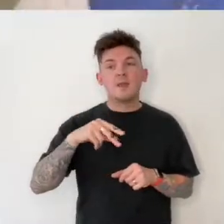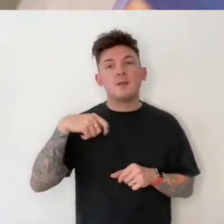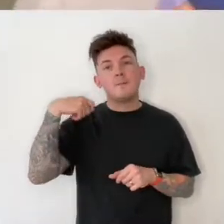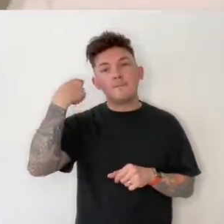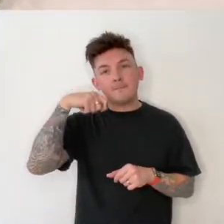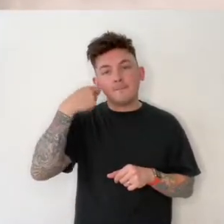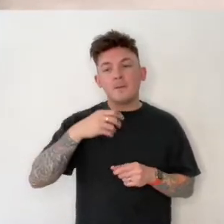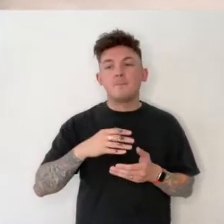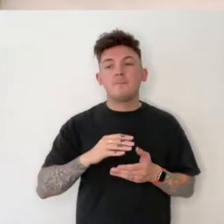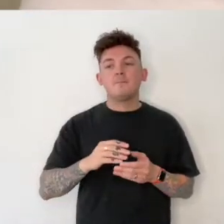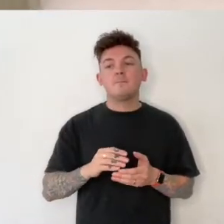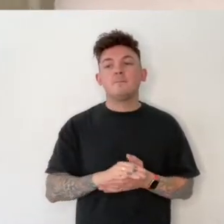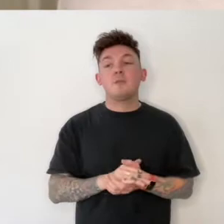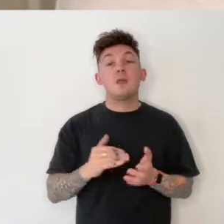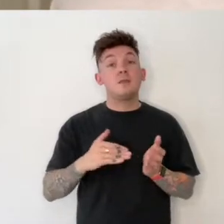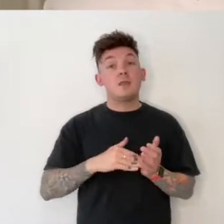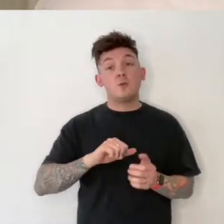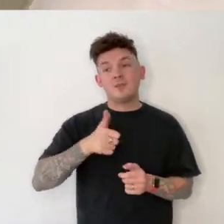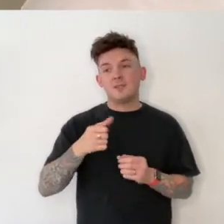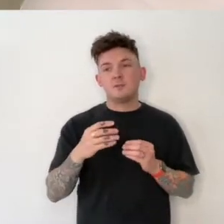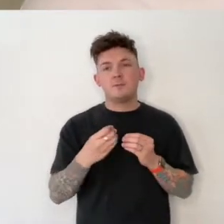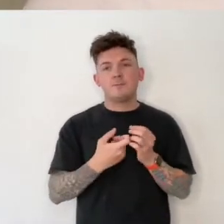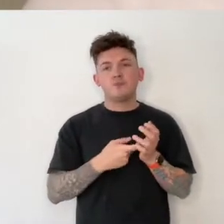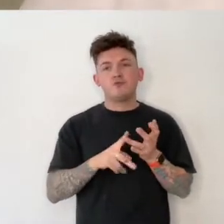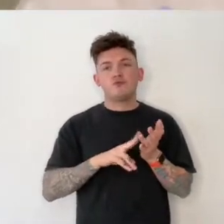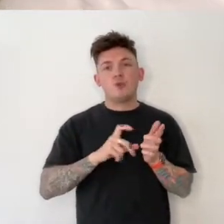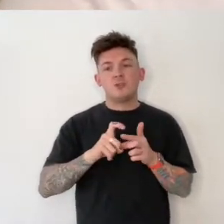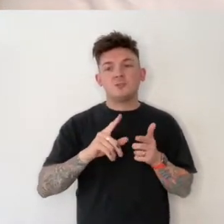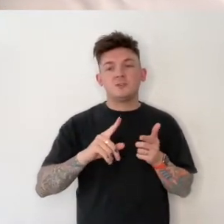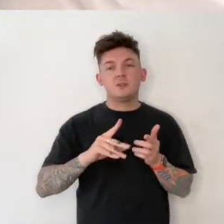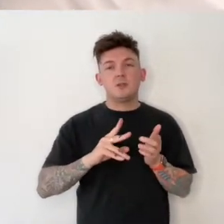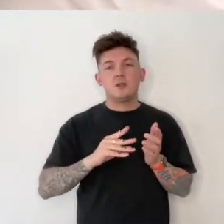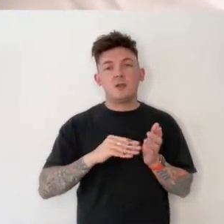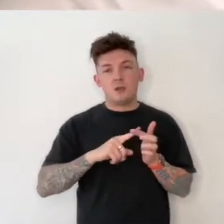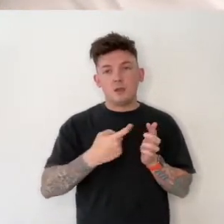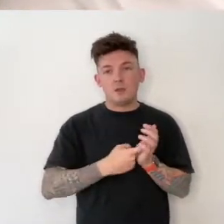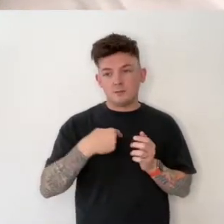up some more bronzer and i would go around my hairline the lightning that i'm using now